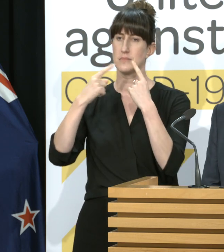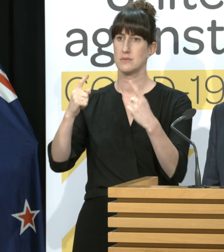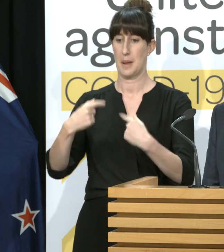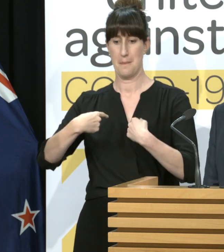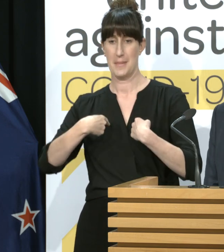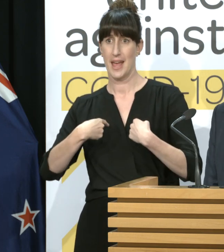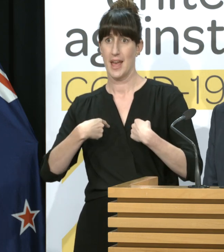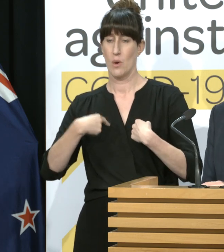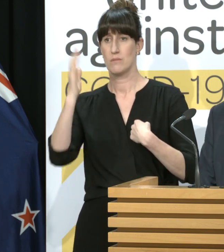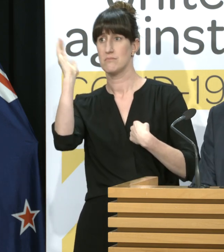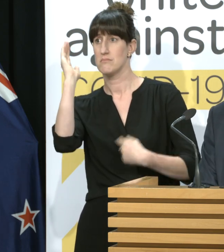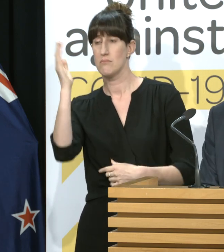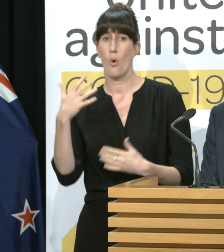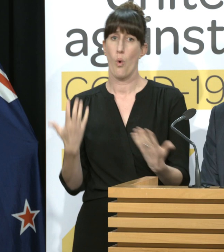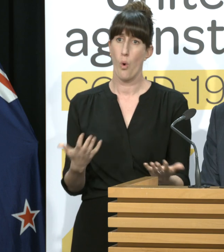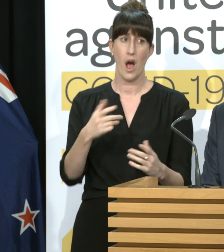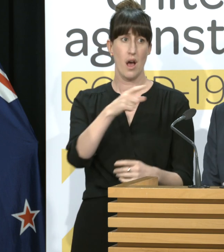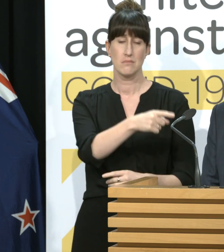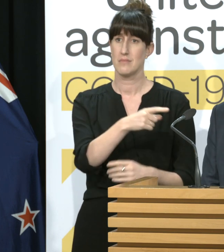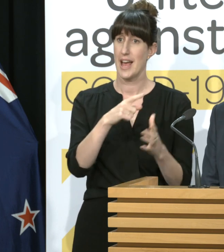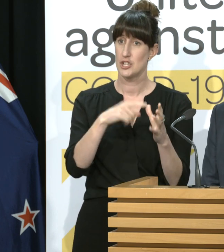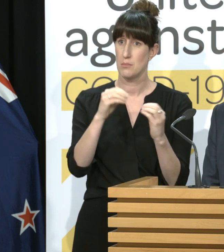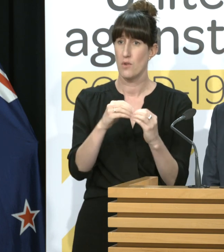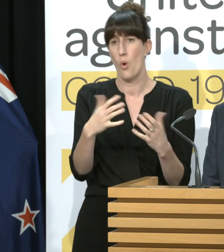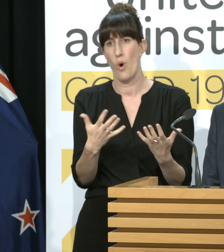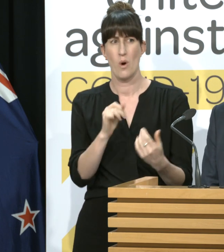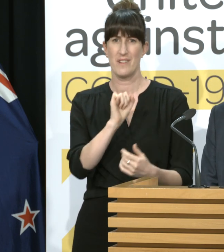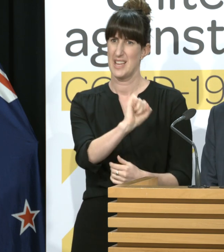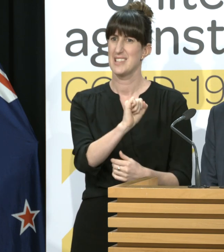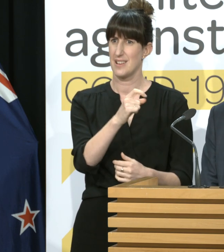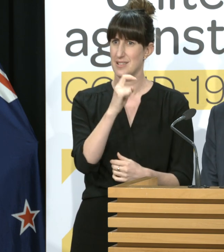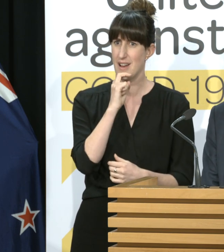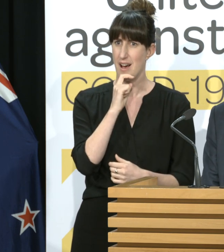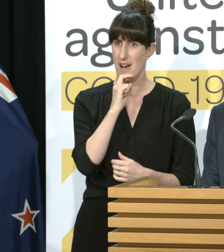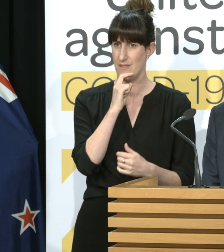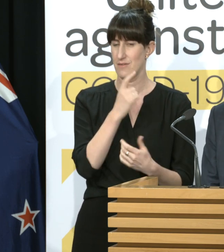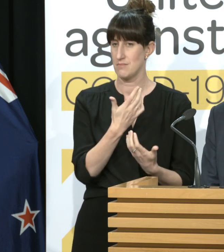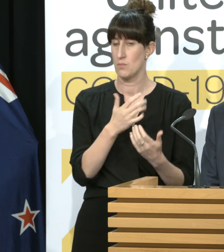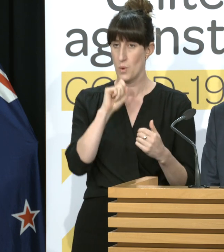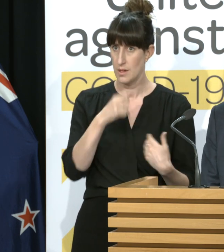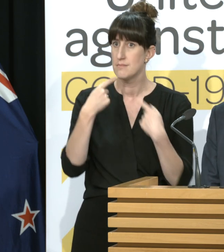or someone acting on behalf of the Director General. It's important to remember, though, that those worst case